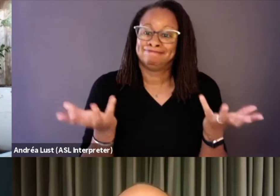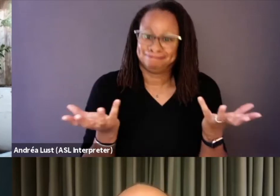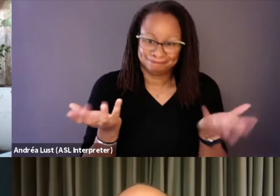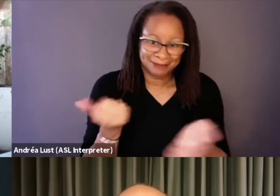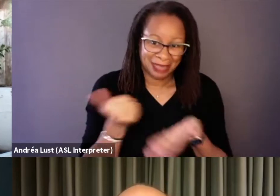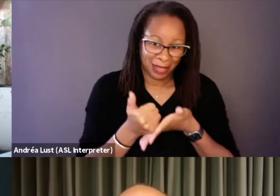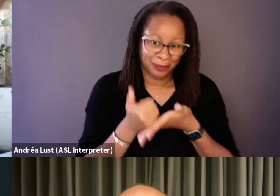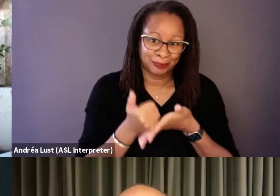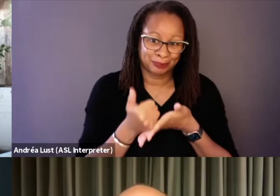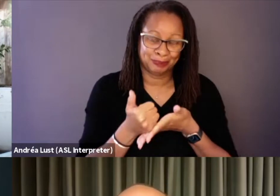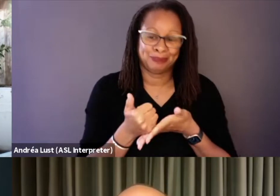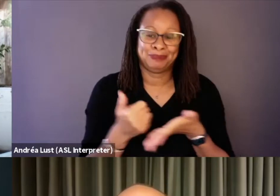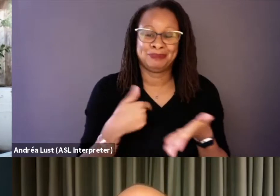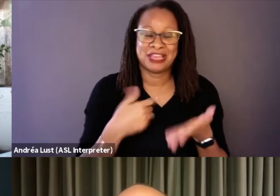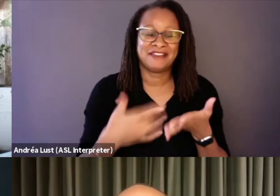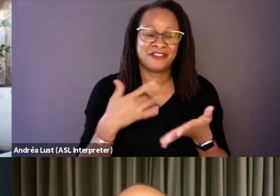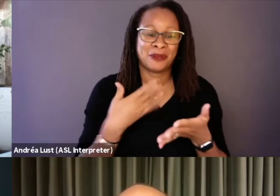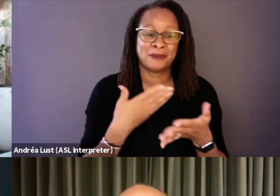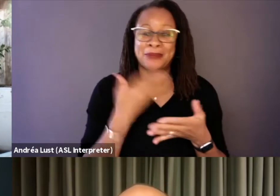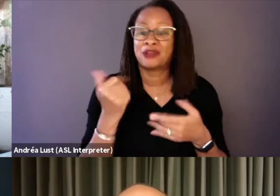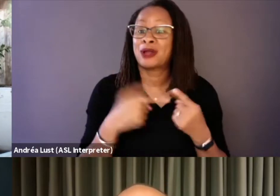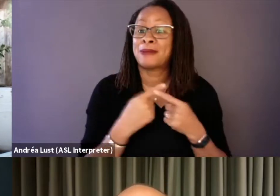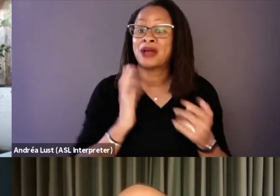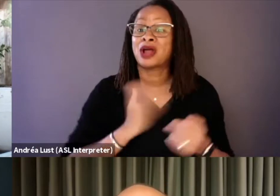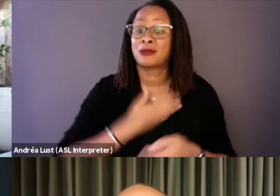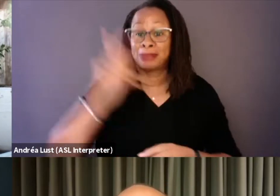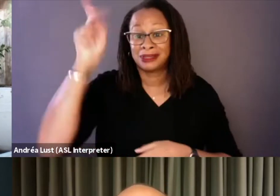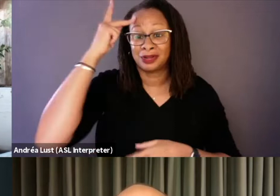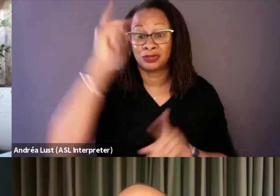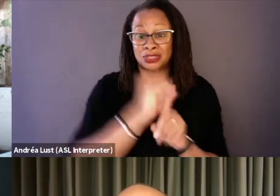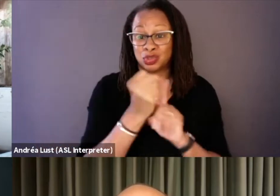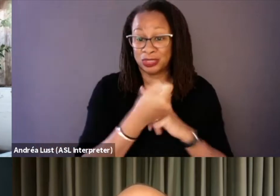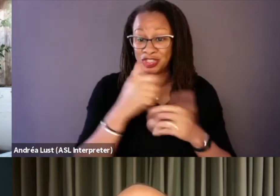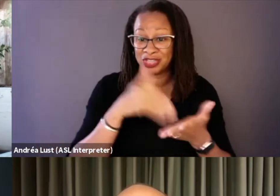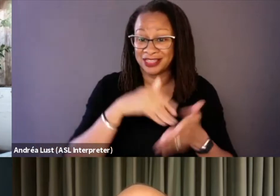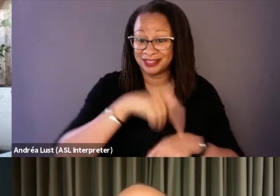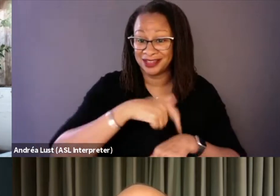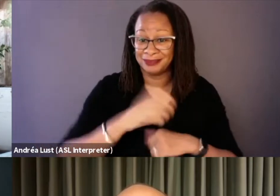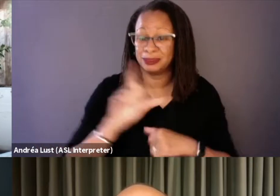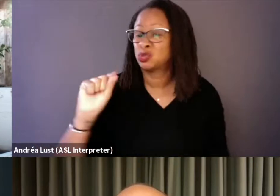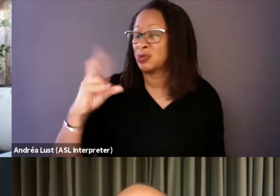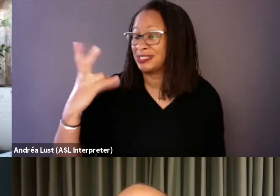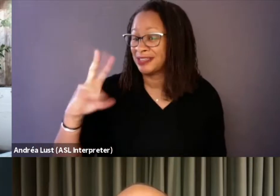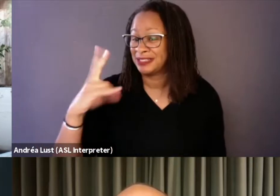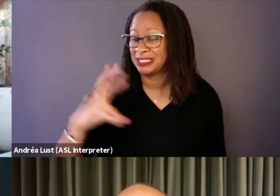help me feel better just about what was going on. And at the time, I sort of stumbled across David again